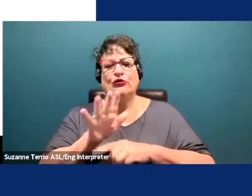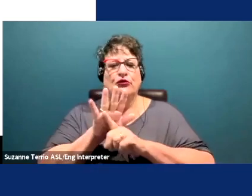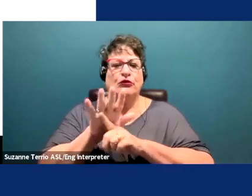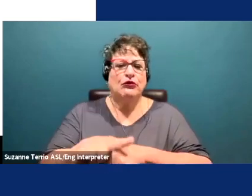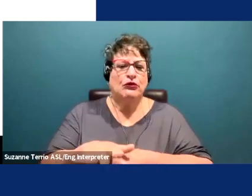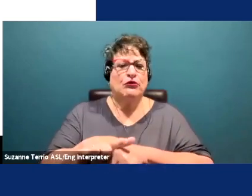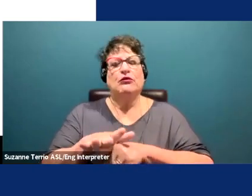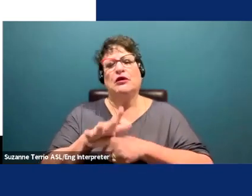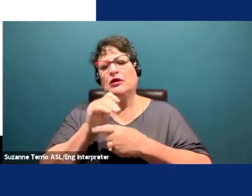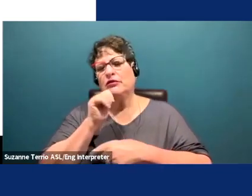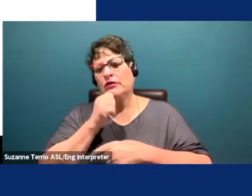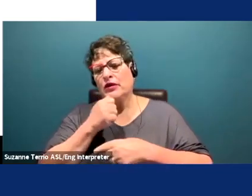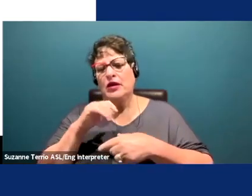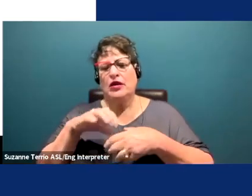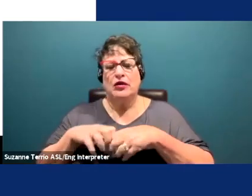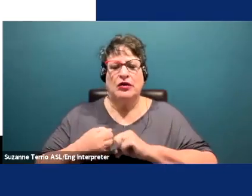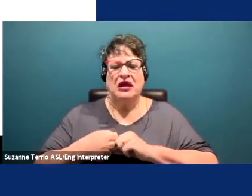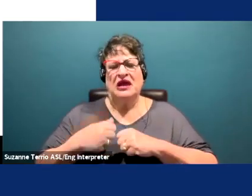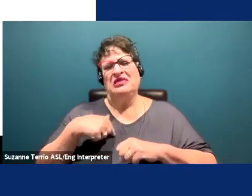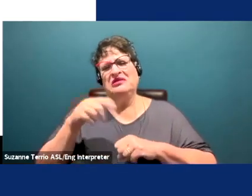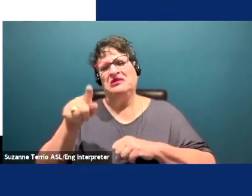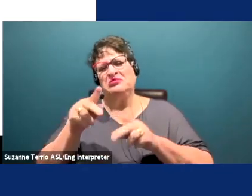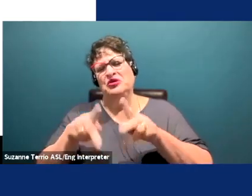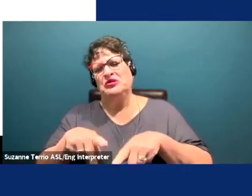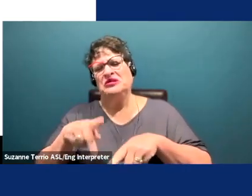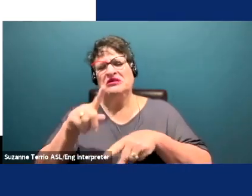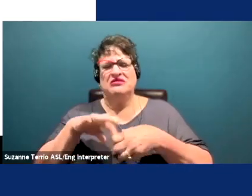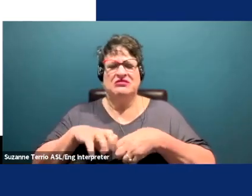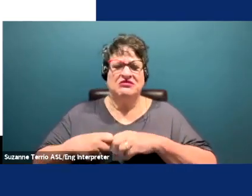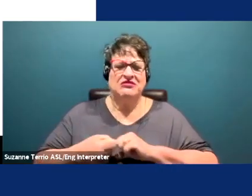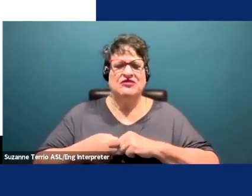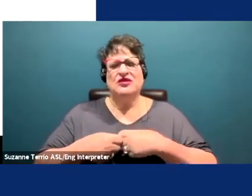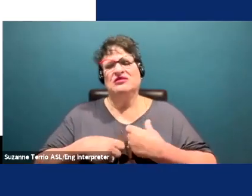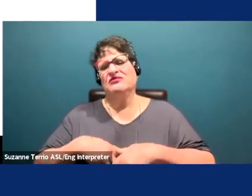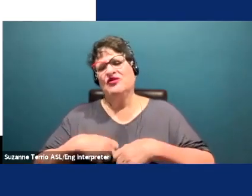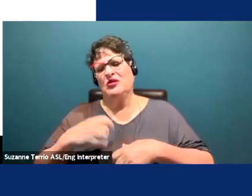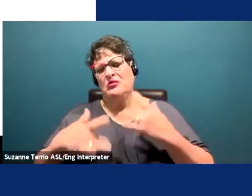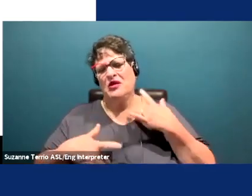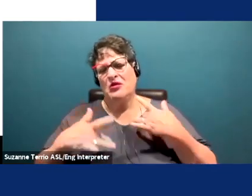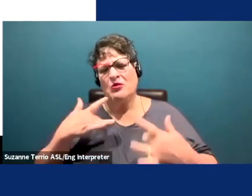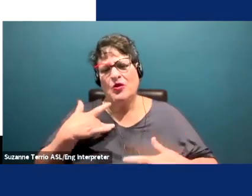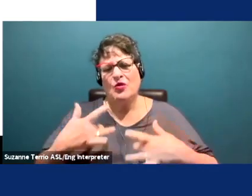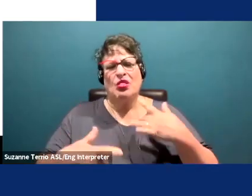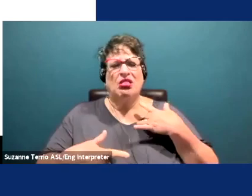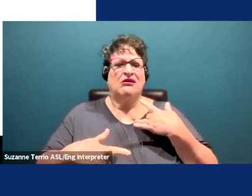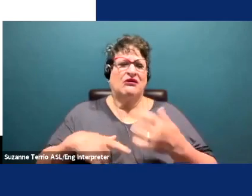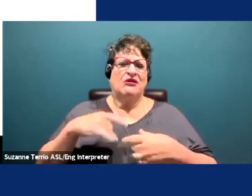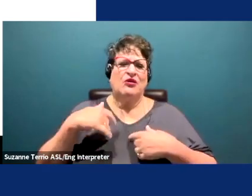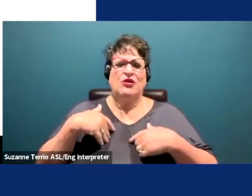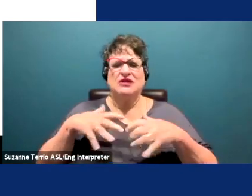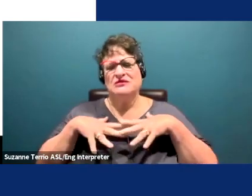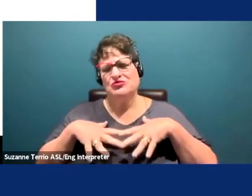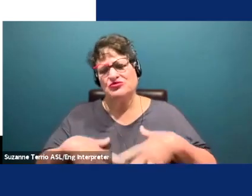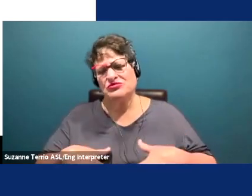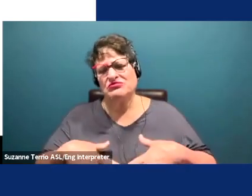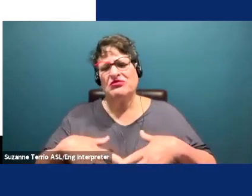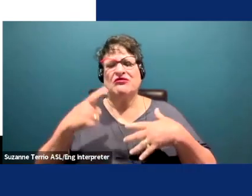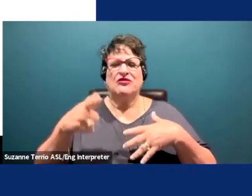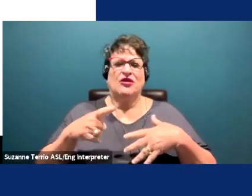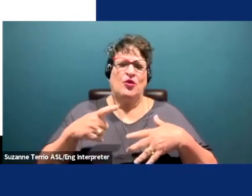this person suffers from bipolar disorder or they suffer from major depressive disorder, and intuitively, I can